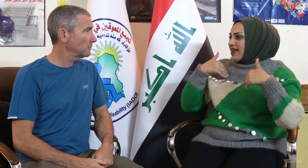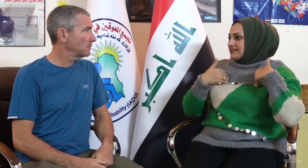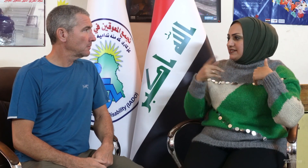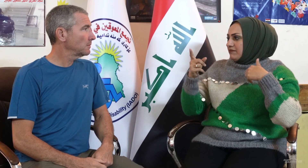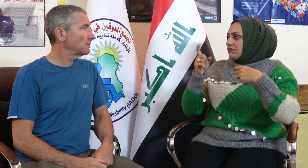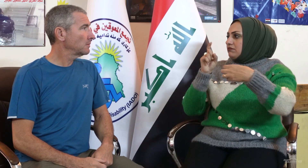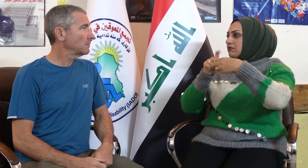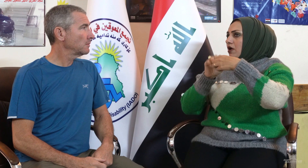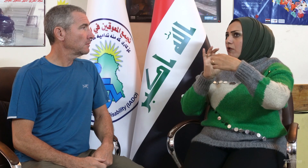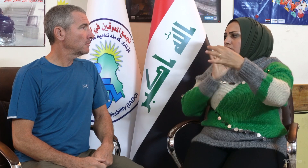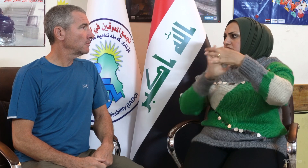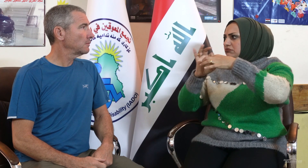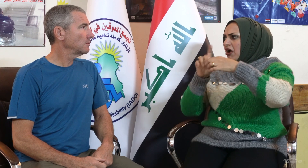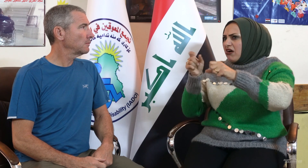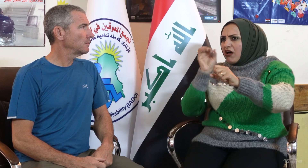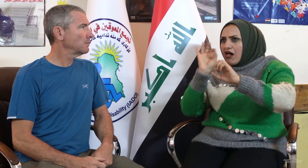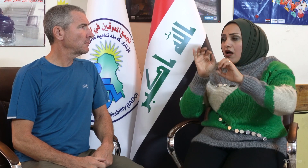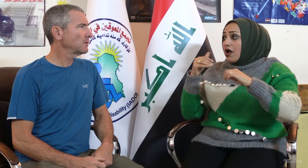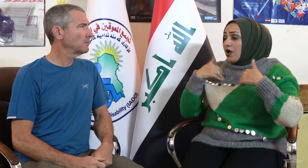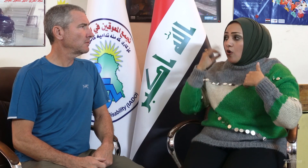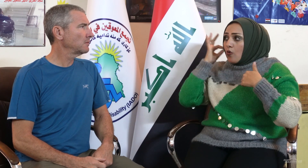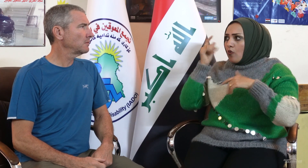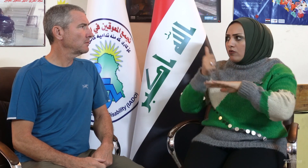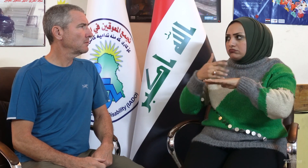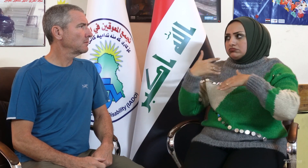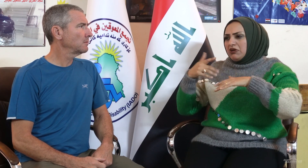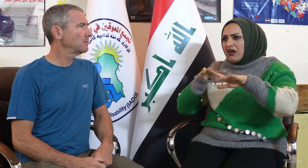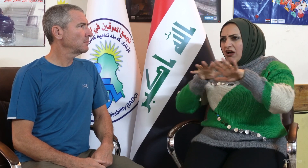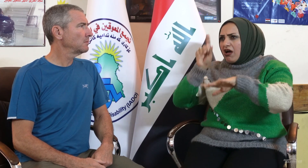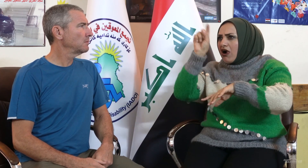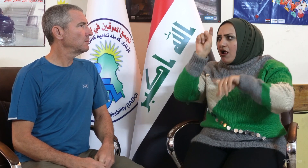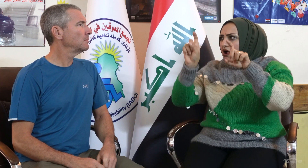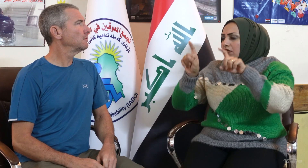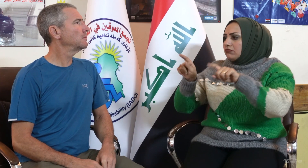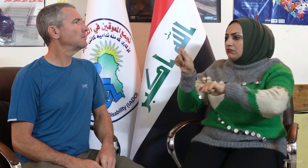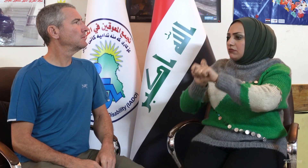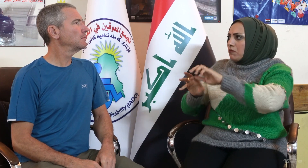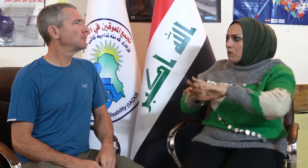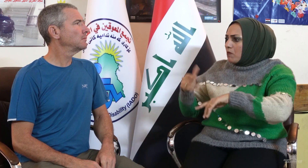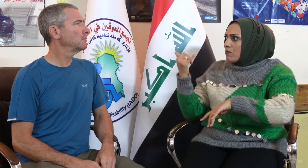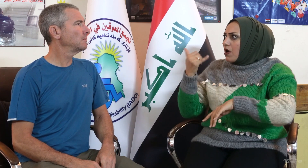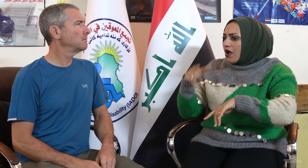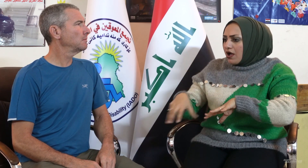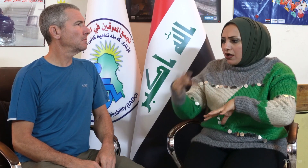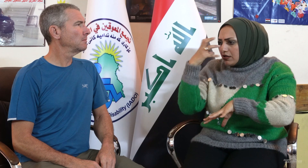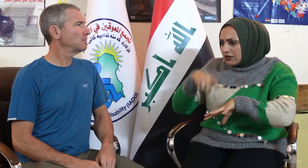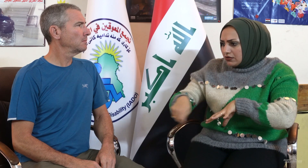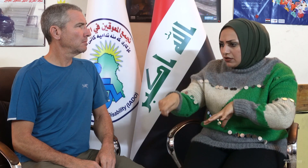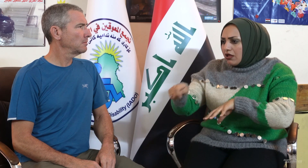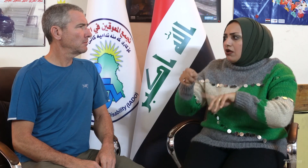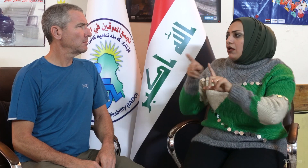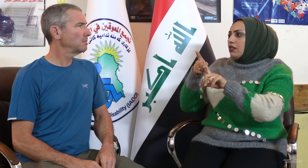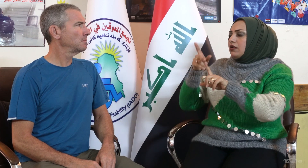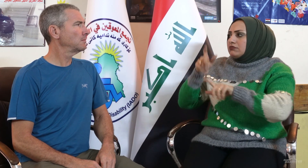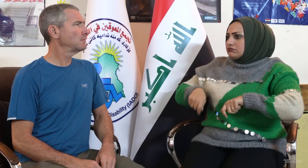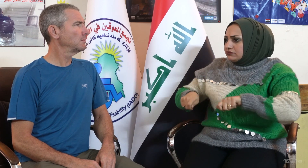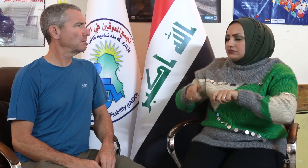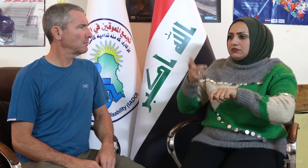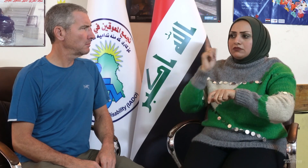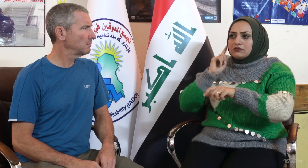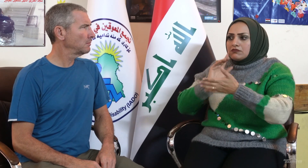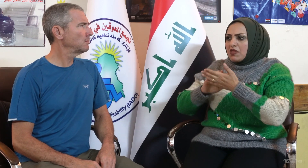Disability advocates, including Deaf advocates,